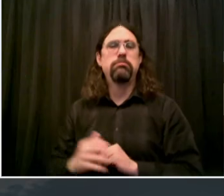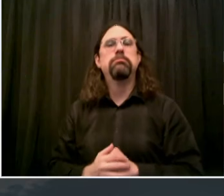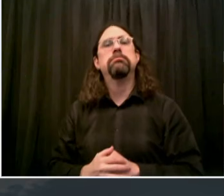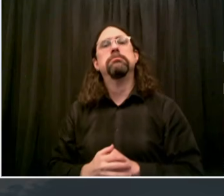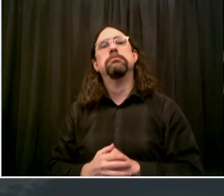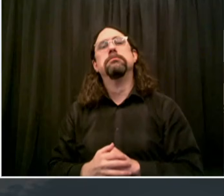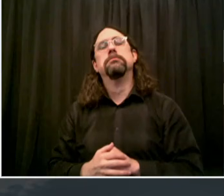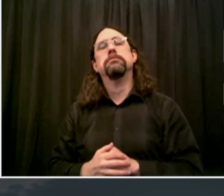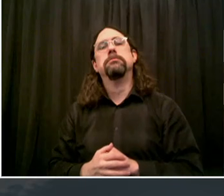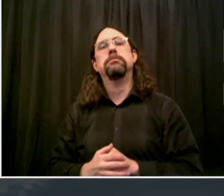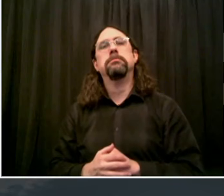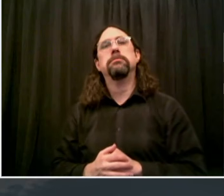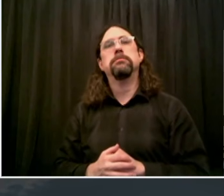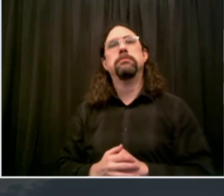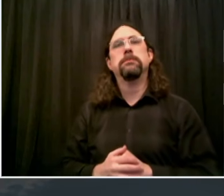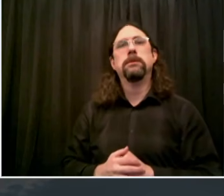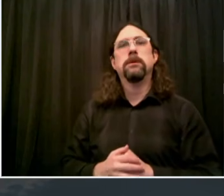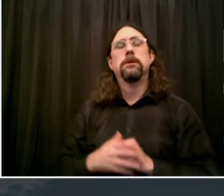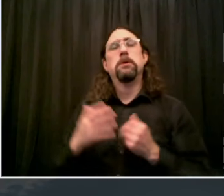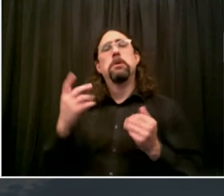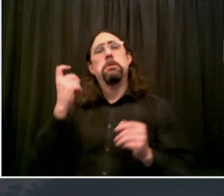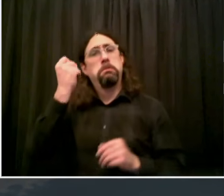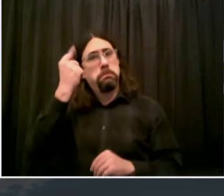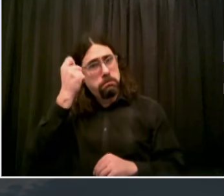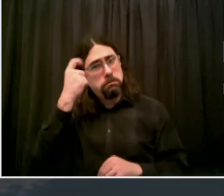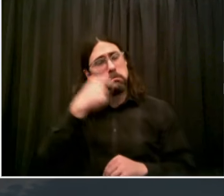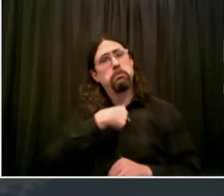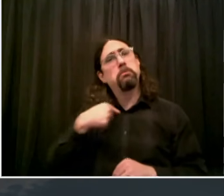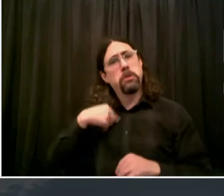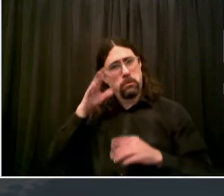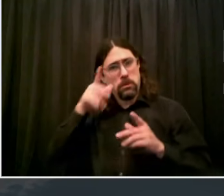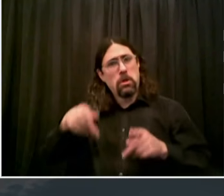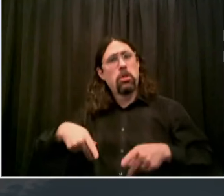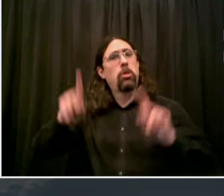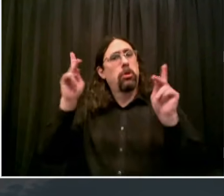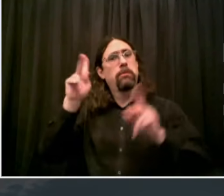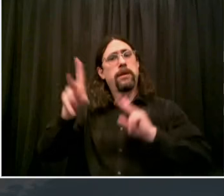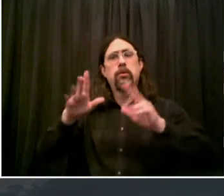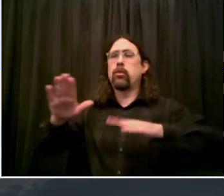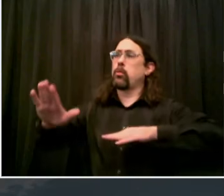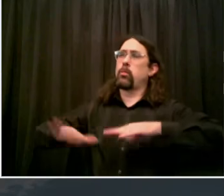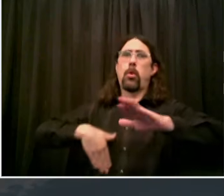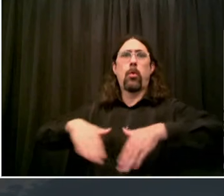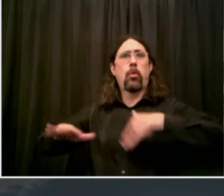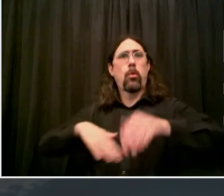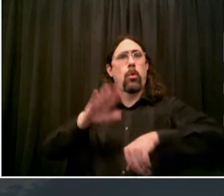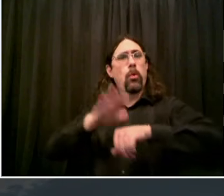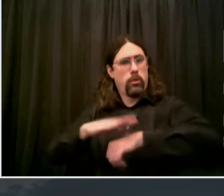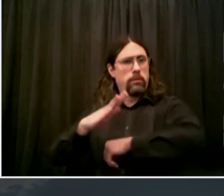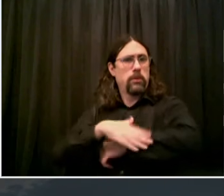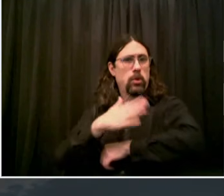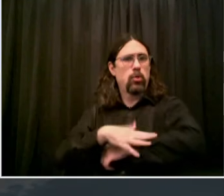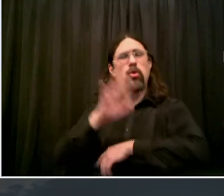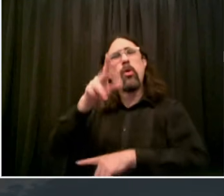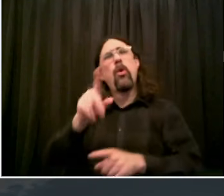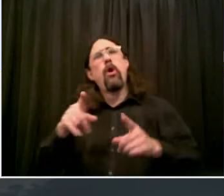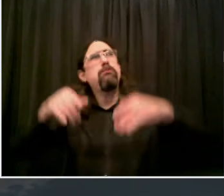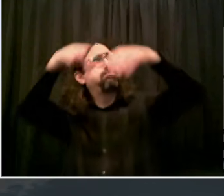NOT OPEN. FOR NOW WE'RE GOING TO LEAVE IT THAT IF SOMEONE FROM THE LOCAL COMMUNITY WANTS TO WALK ON THE